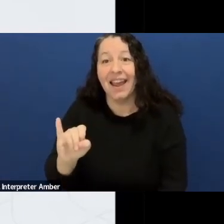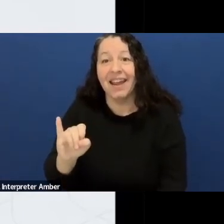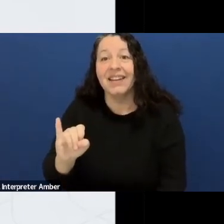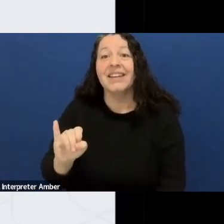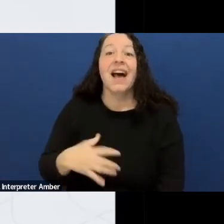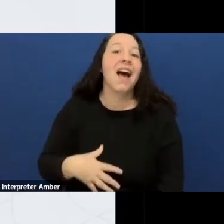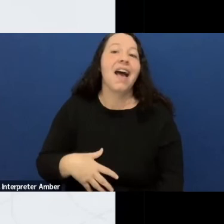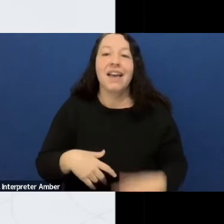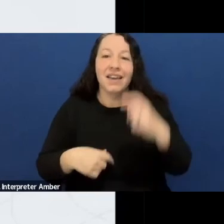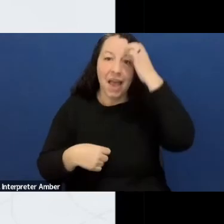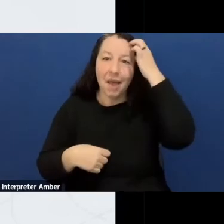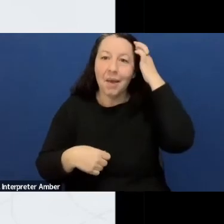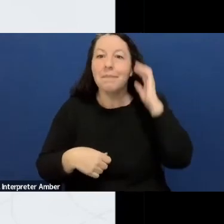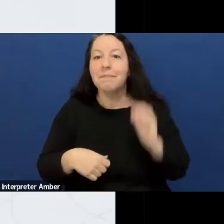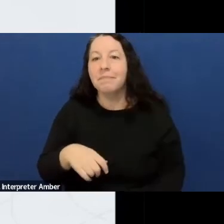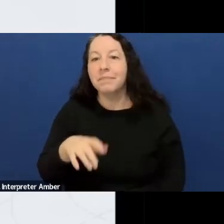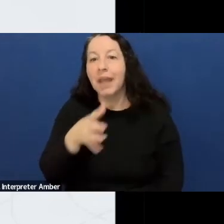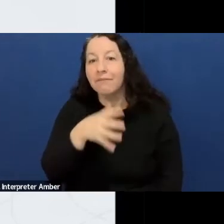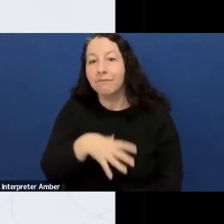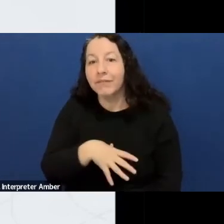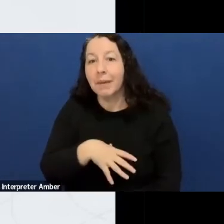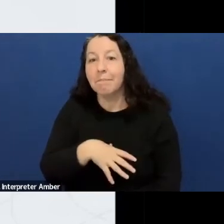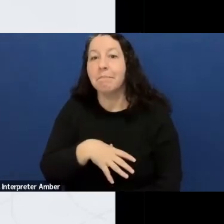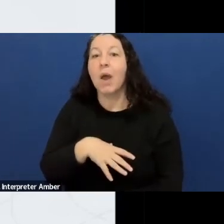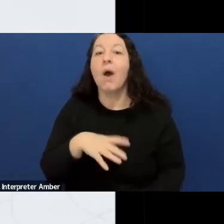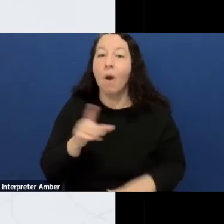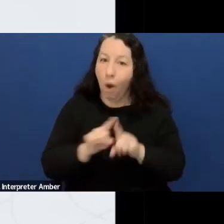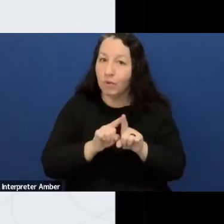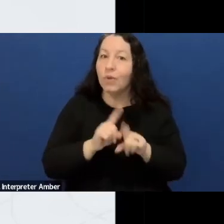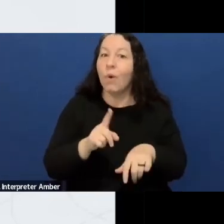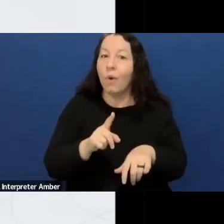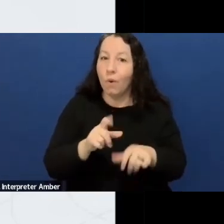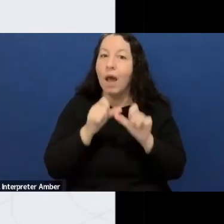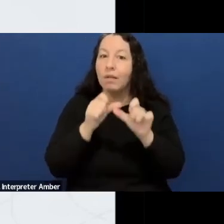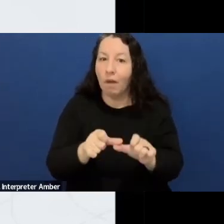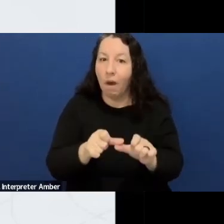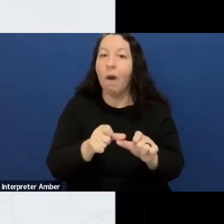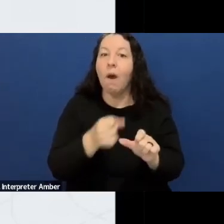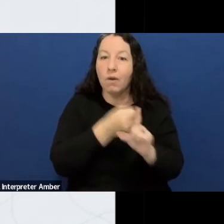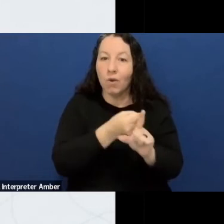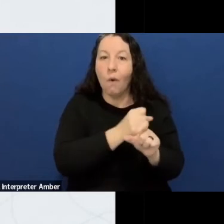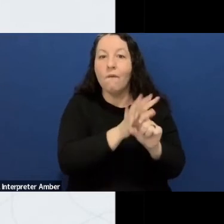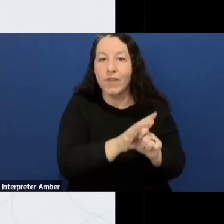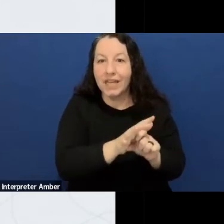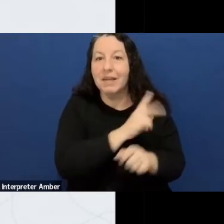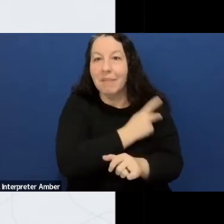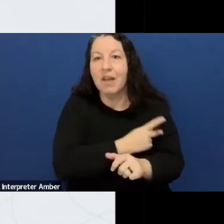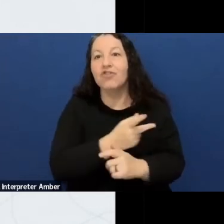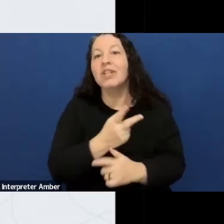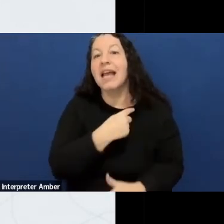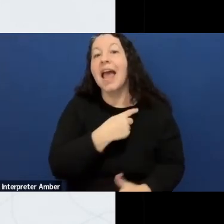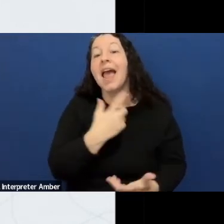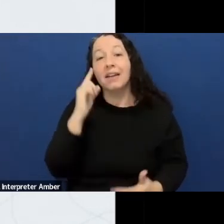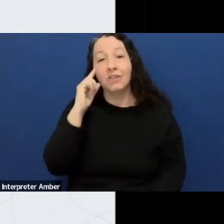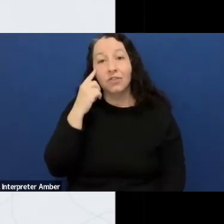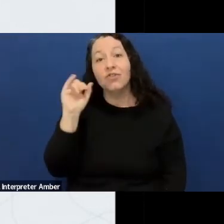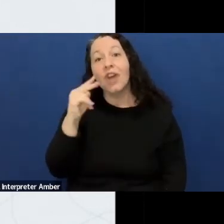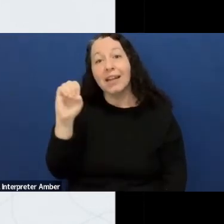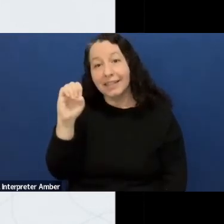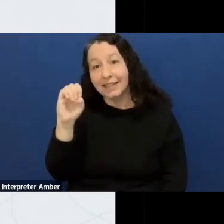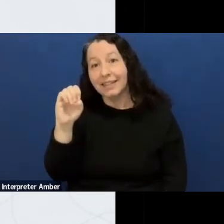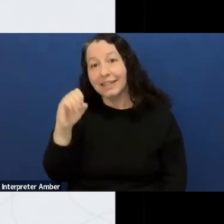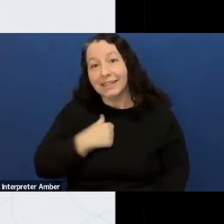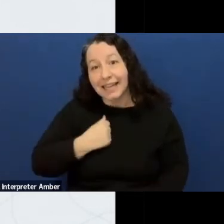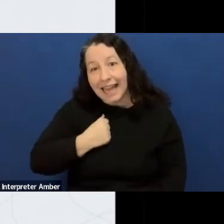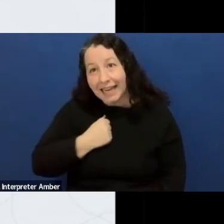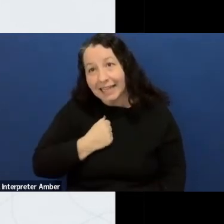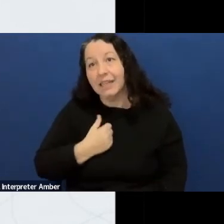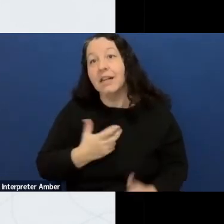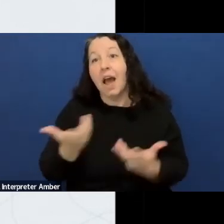presentation, my name is Hanna, I am cis female. Also a Long COVID patient, also a Chinese